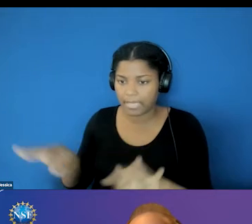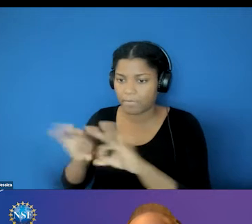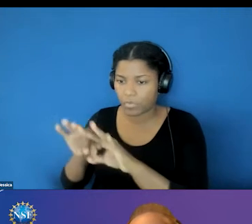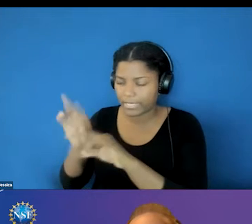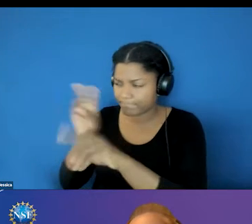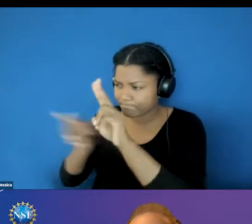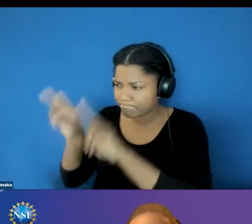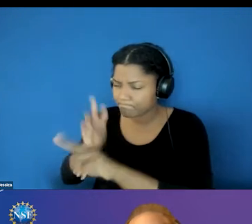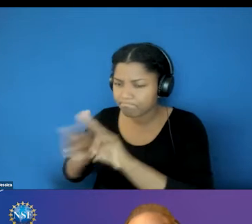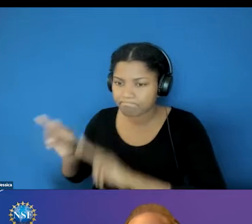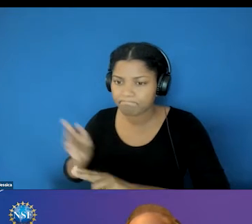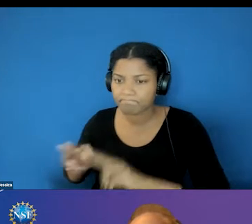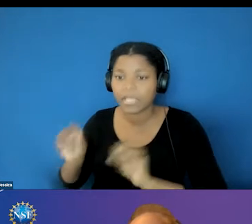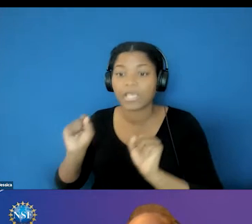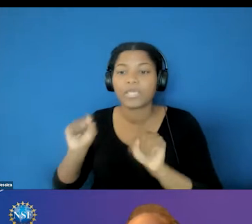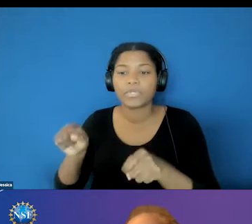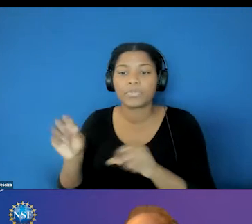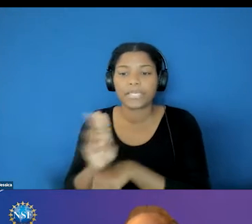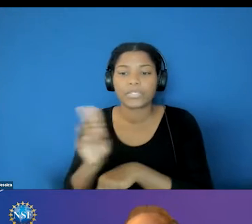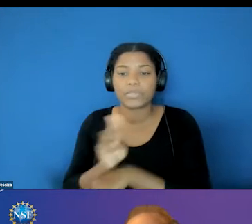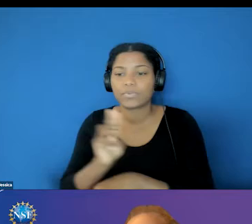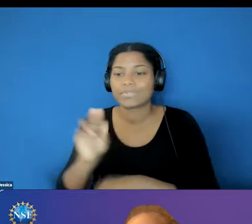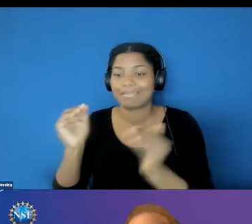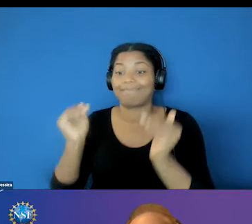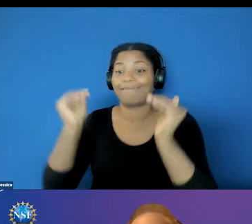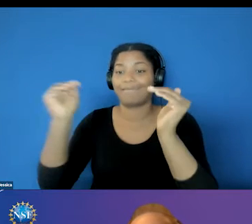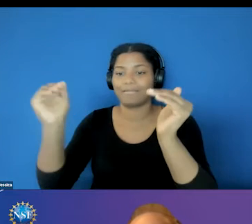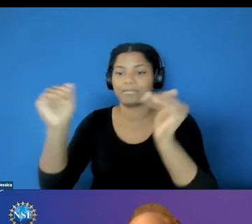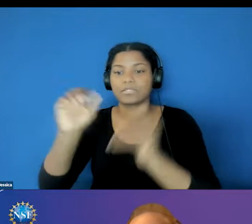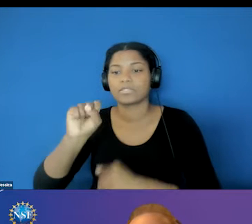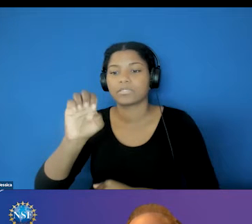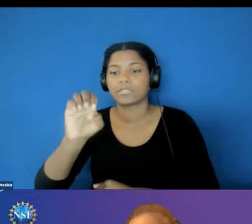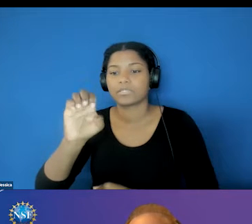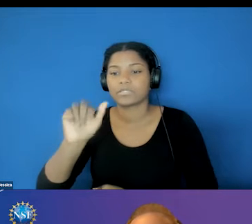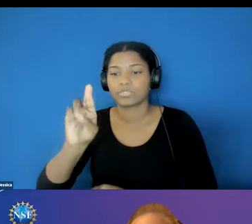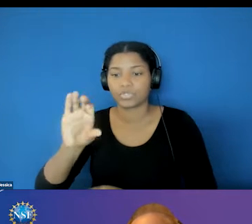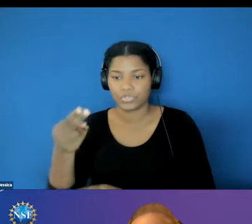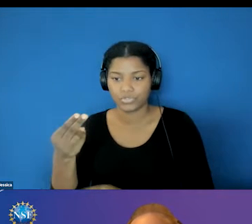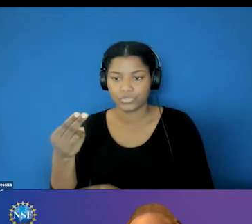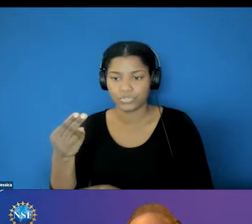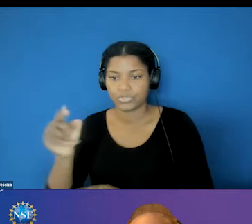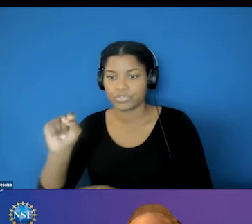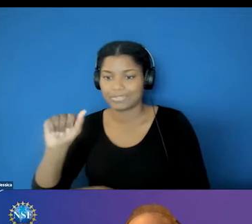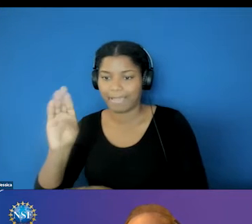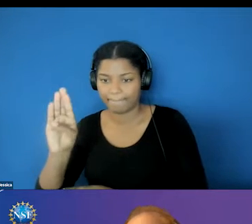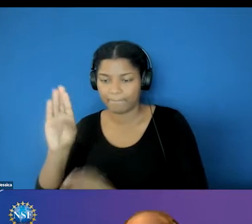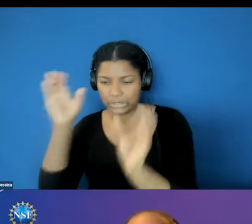of the NSF webpage, is the Search tab, and there's, an option for an advanced search.